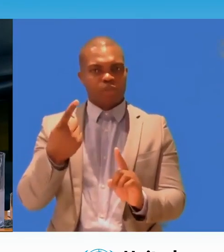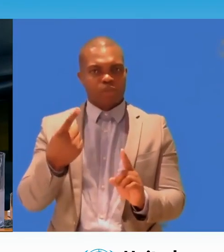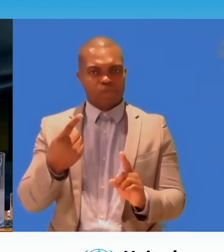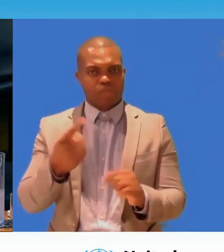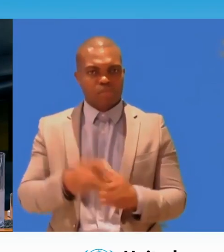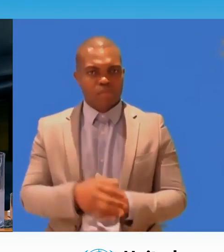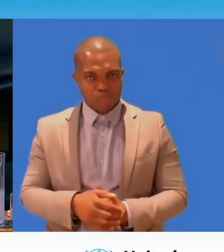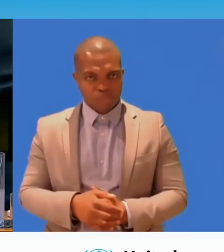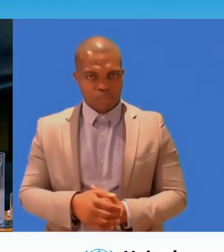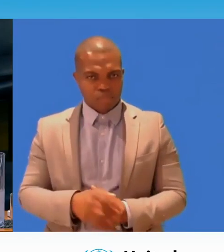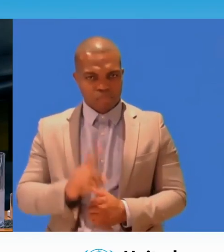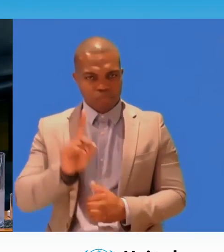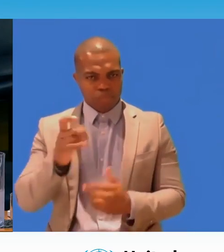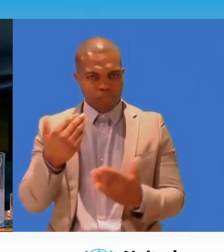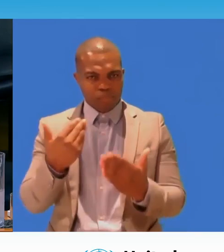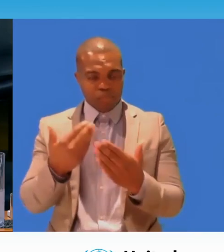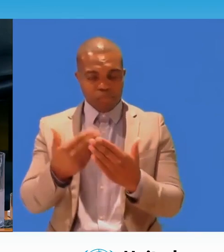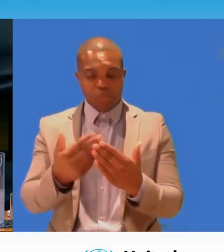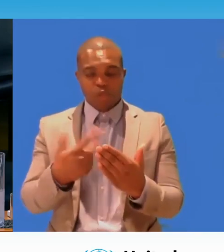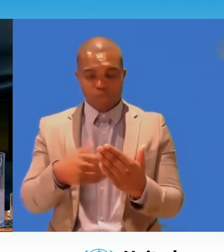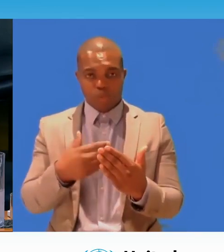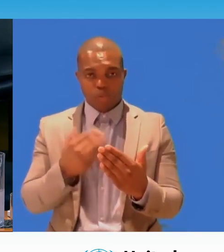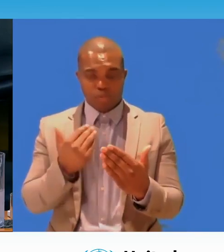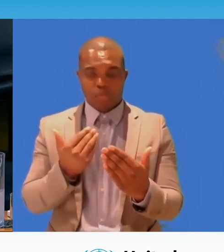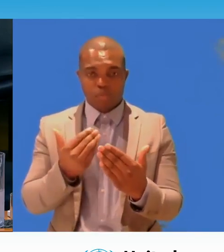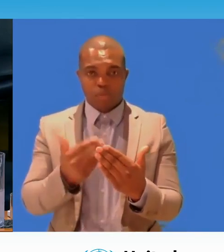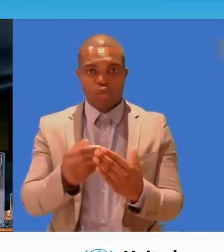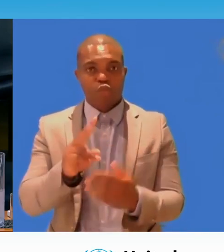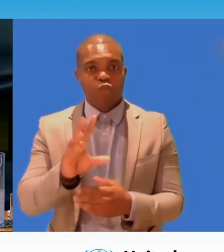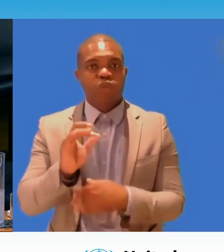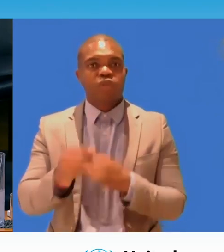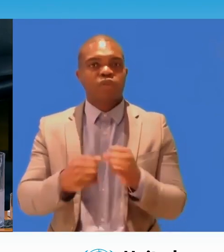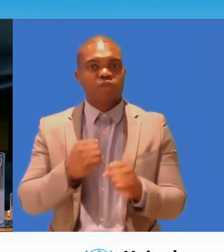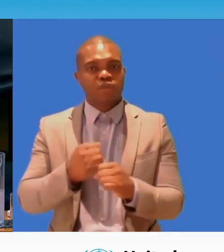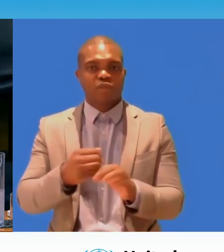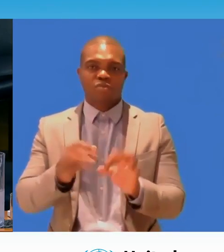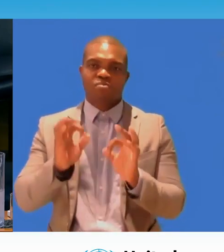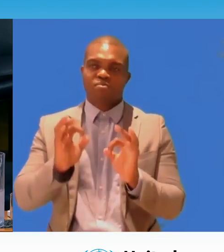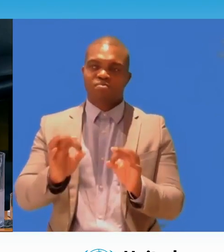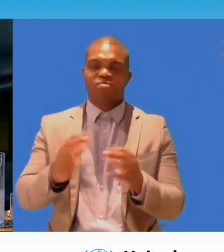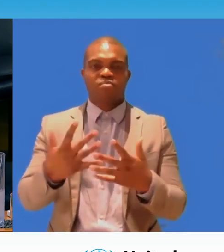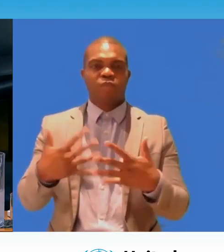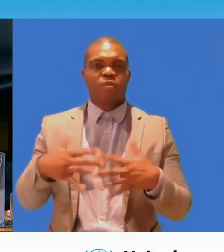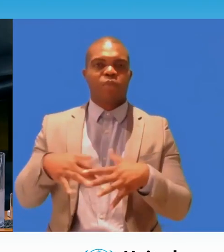rights of persons with disabilities we're also very close to start the discussion of